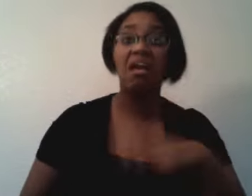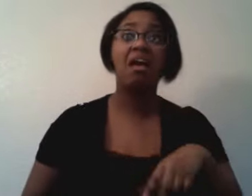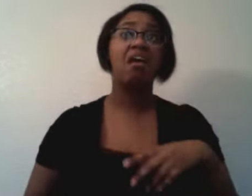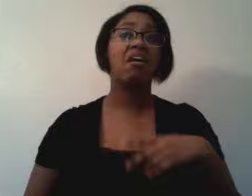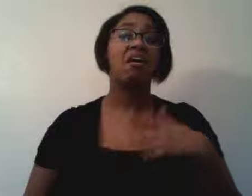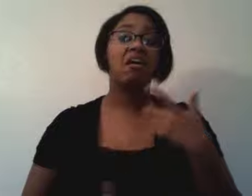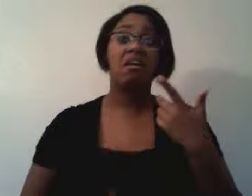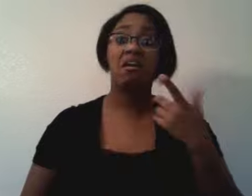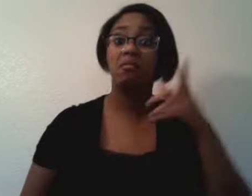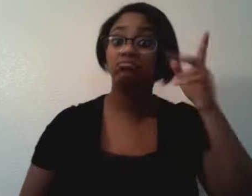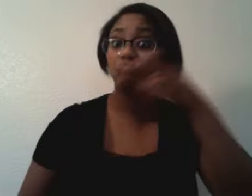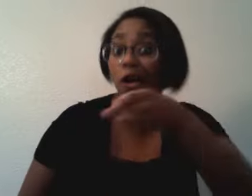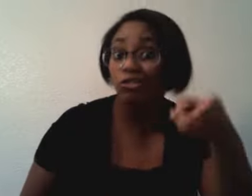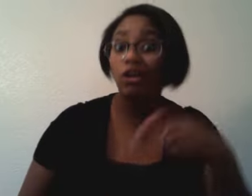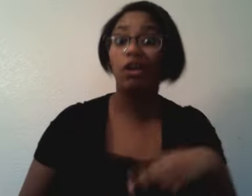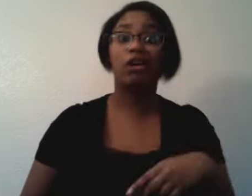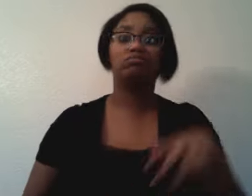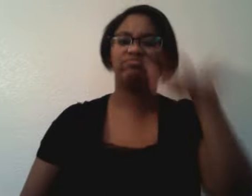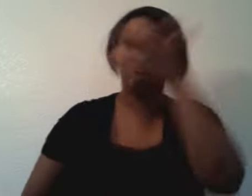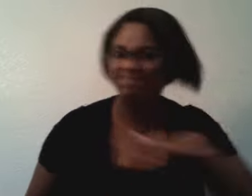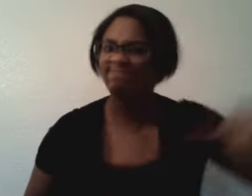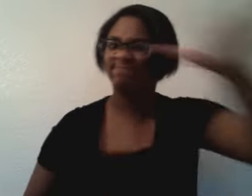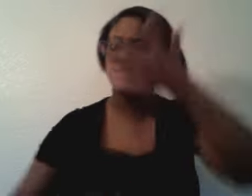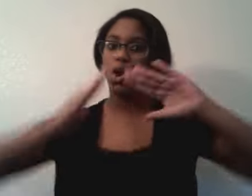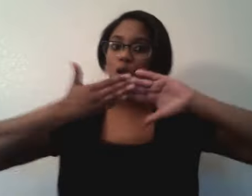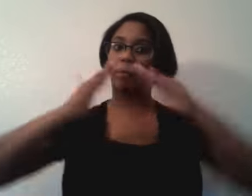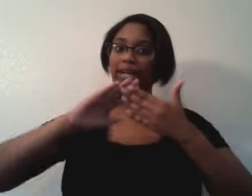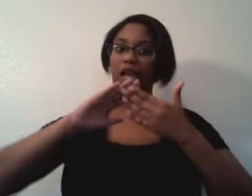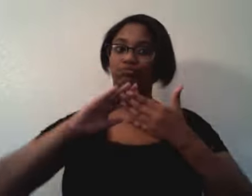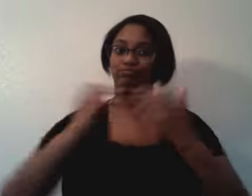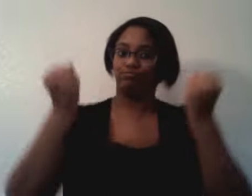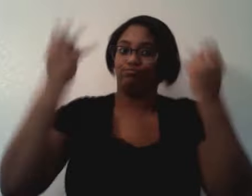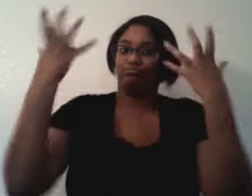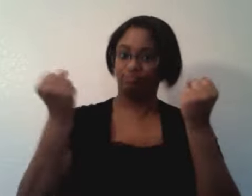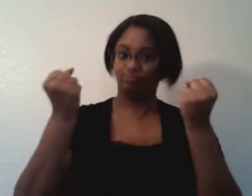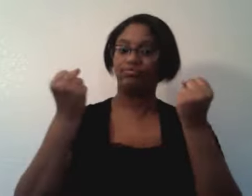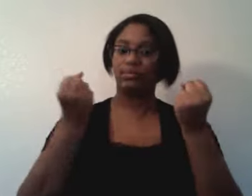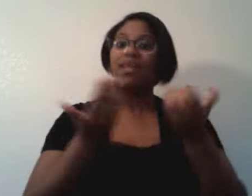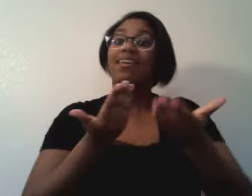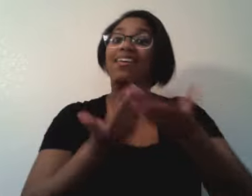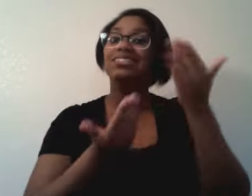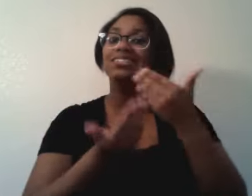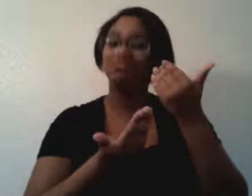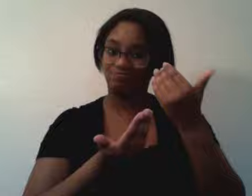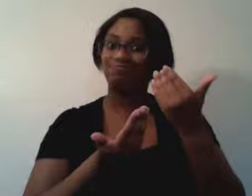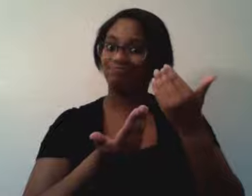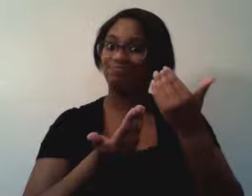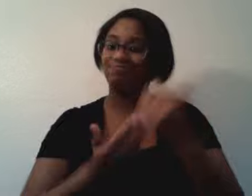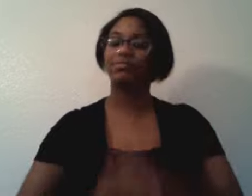Hard of Hearing, and the general community who signs.